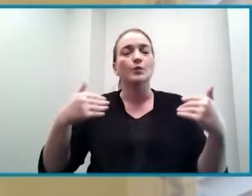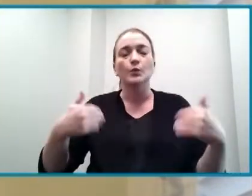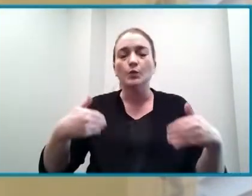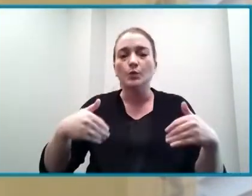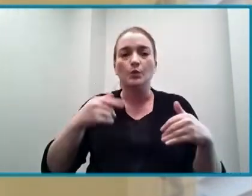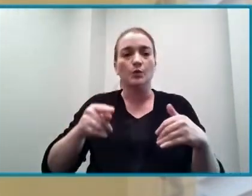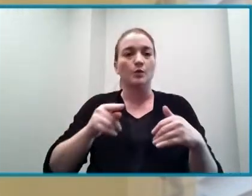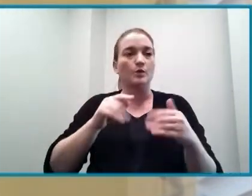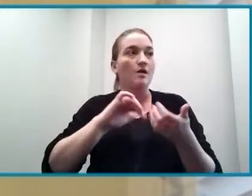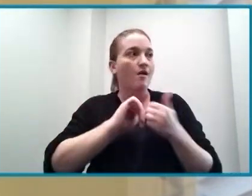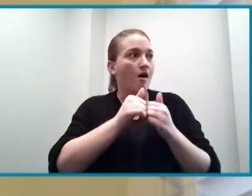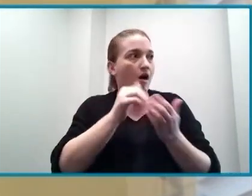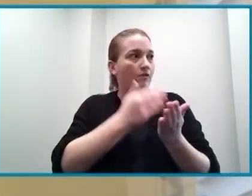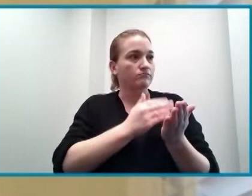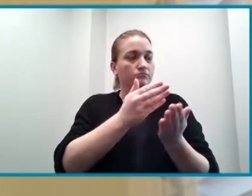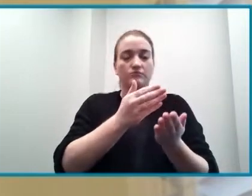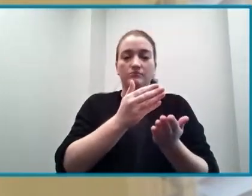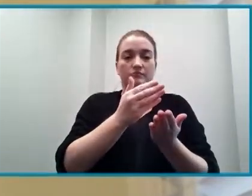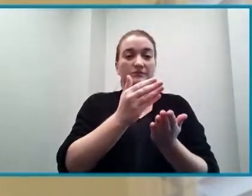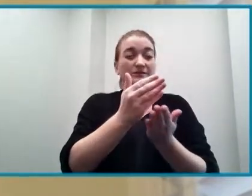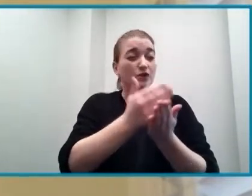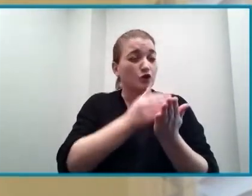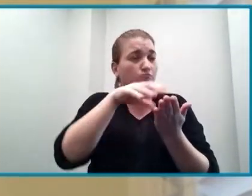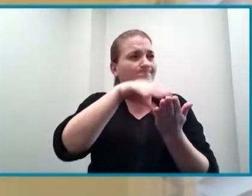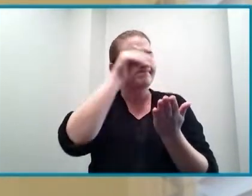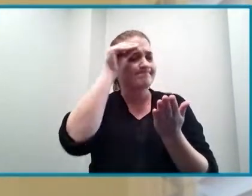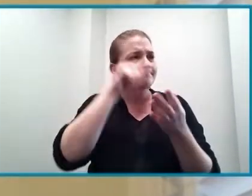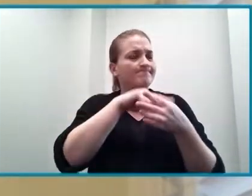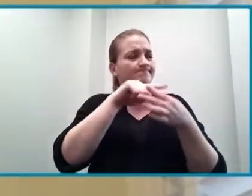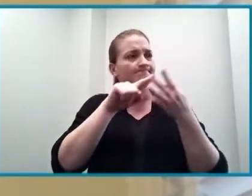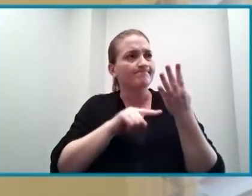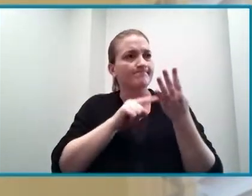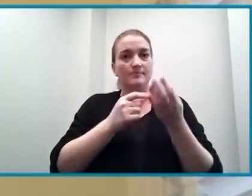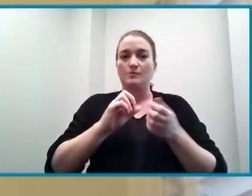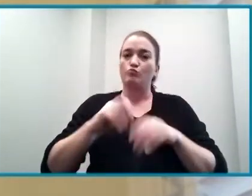and outcomes for organizations providing arts engagement activities for military